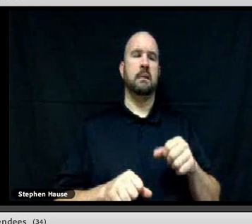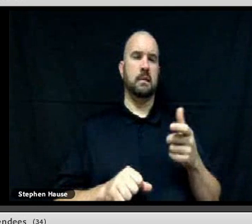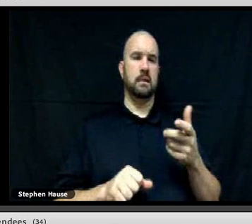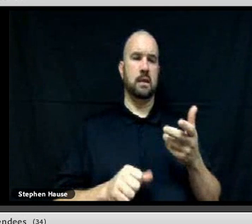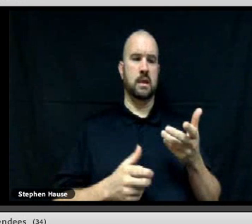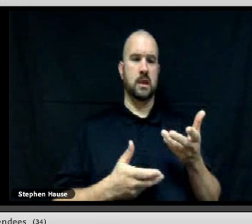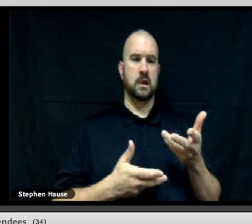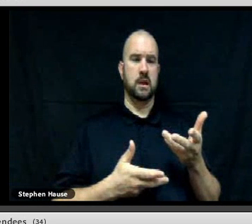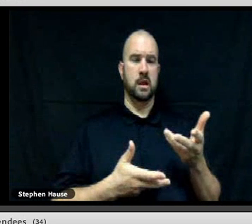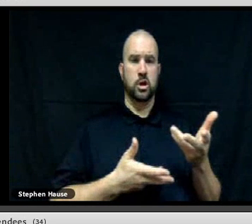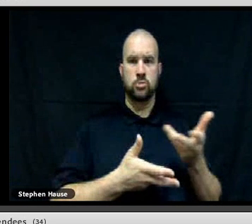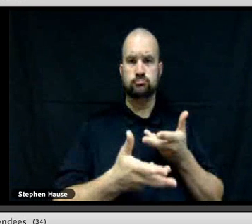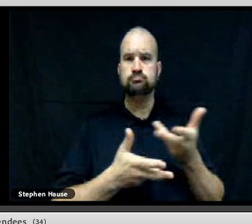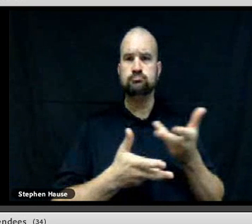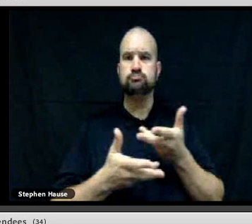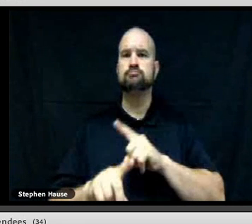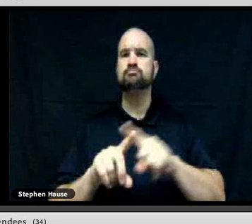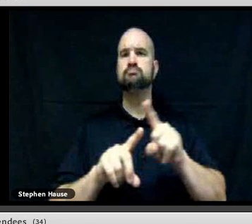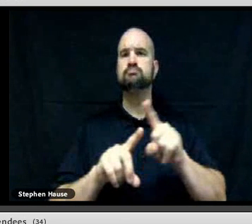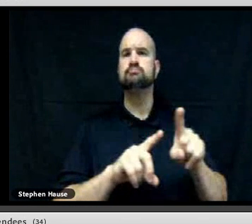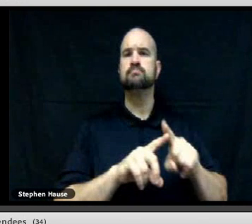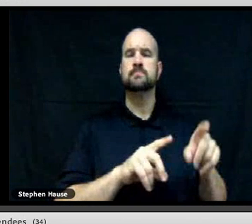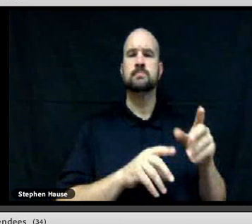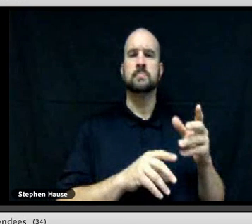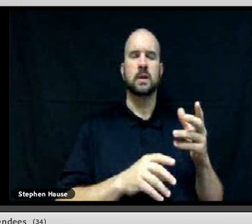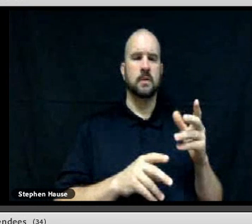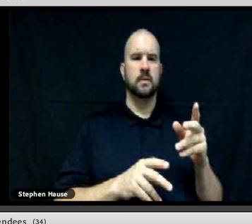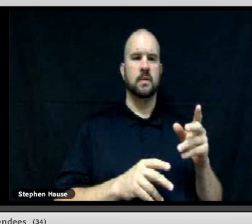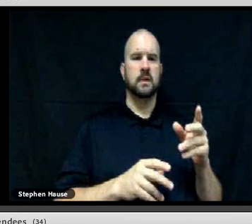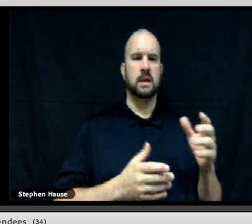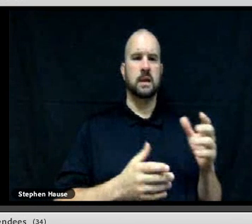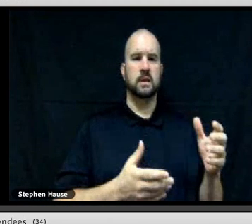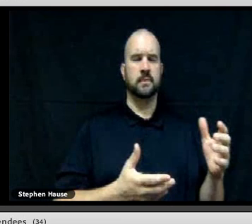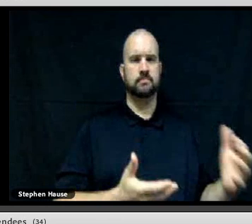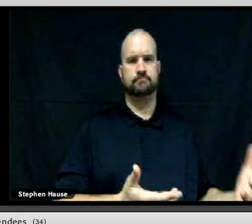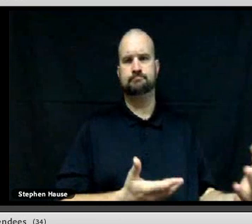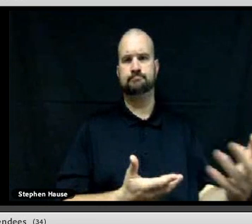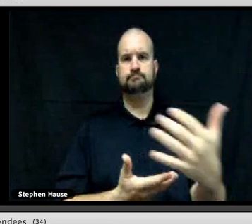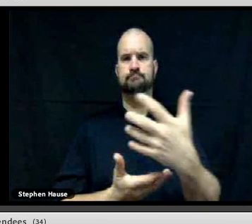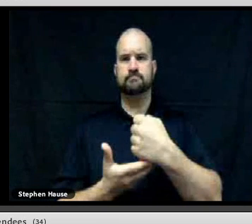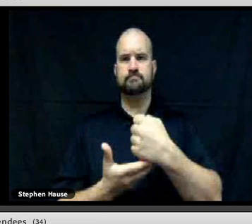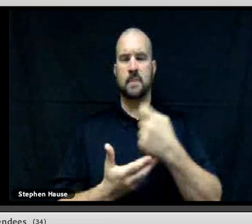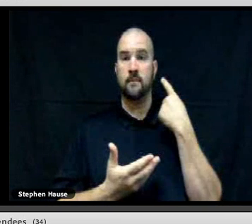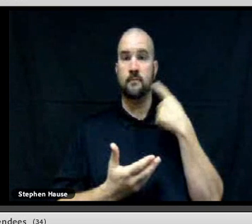and help provide guidance for the network, um, for sustainability and growth as we move forward.